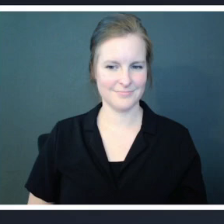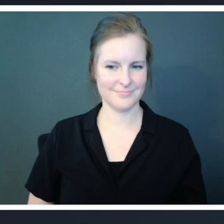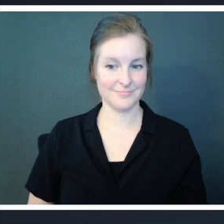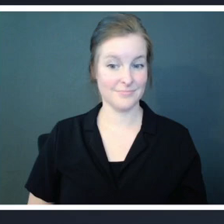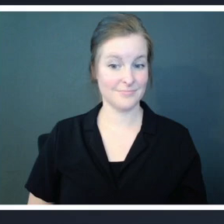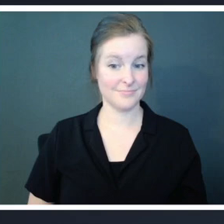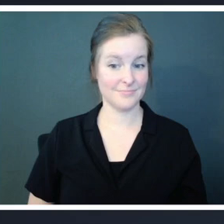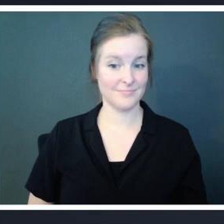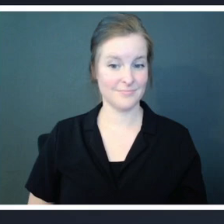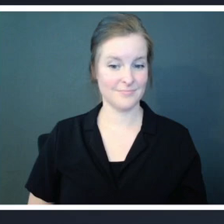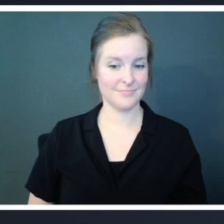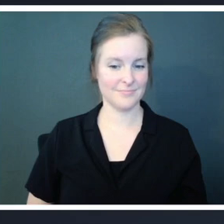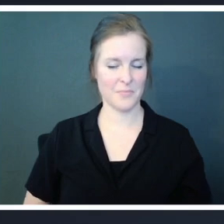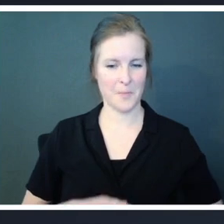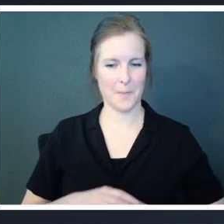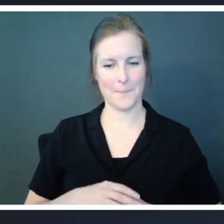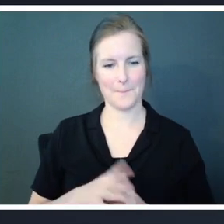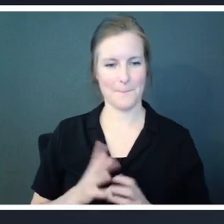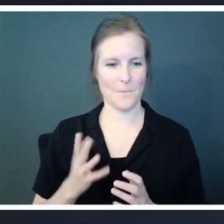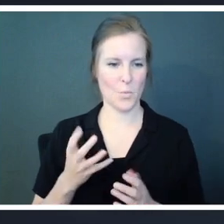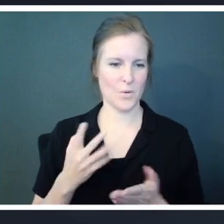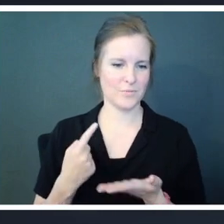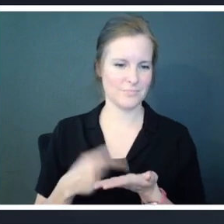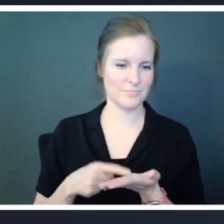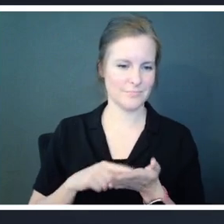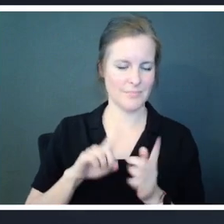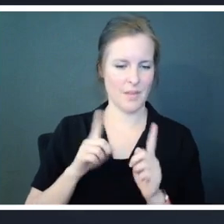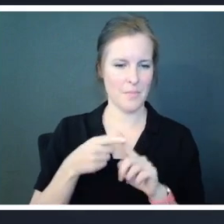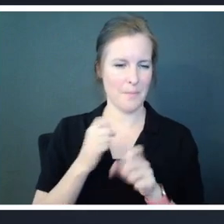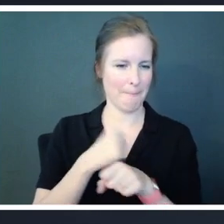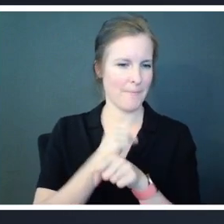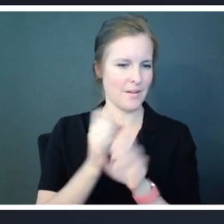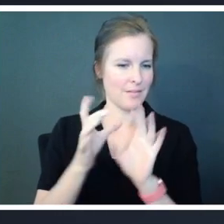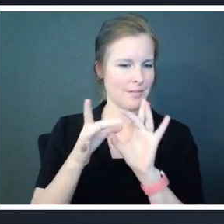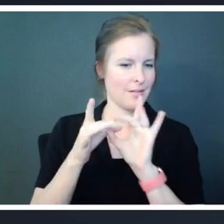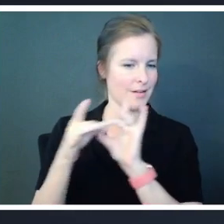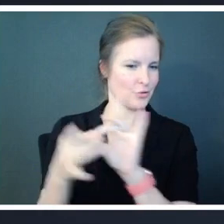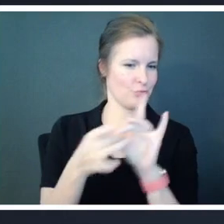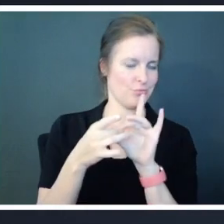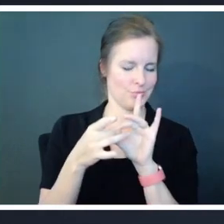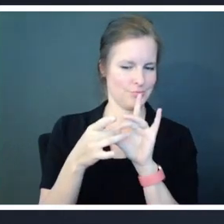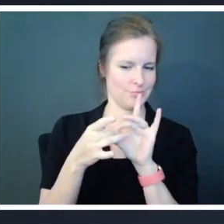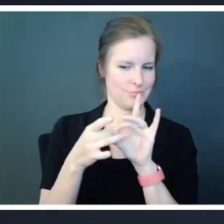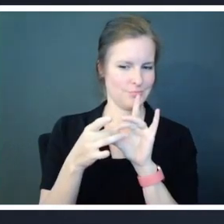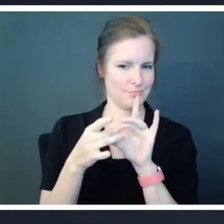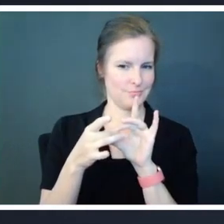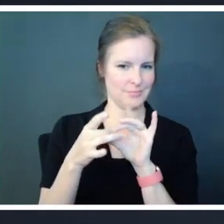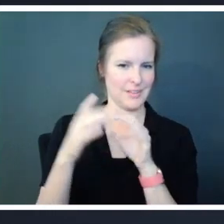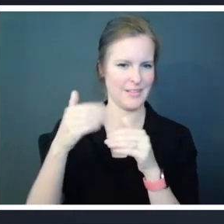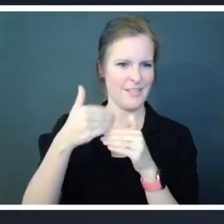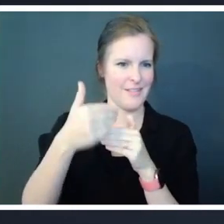a moment talking about making connections. And what could some next steps be when looking at